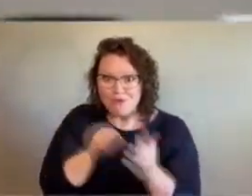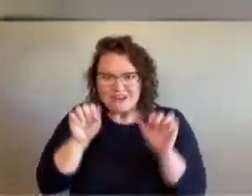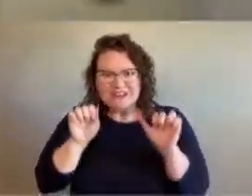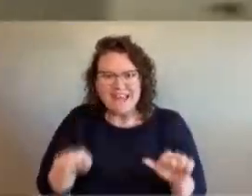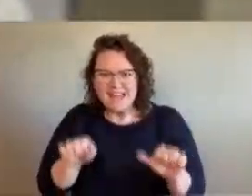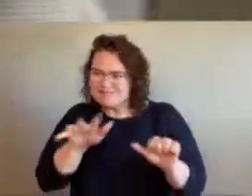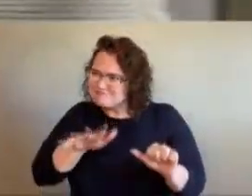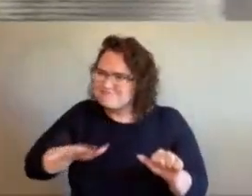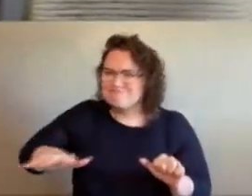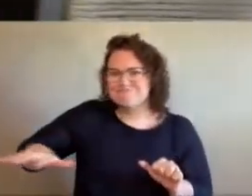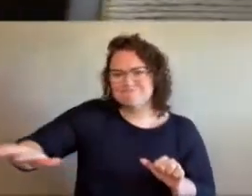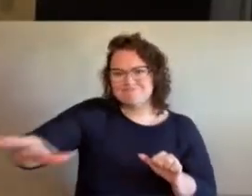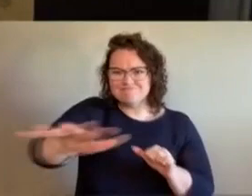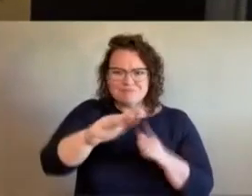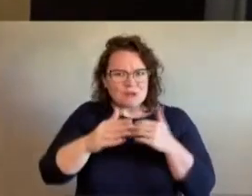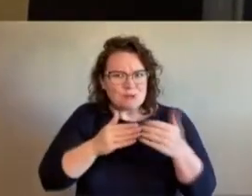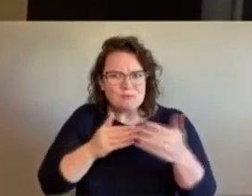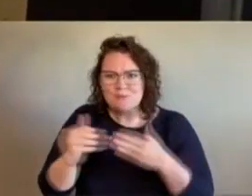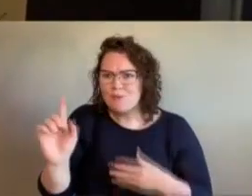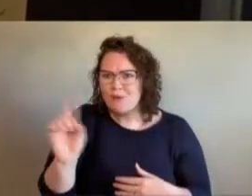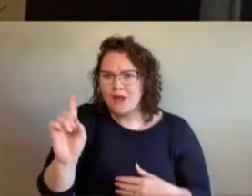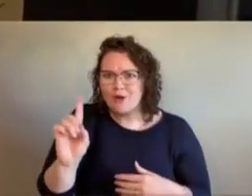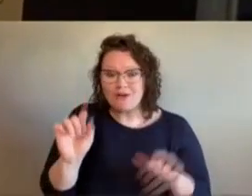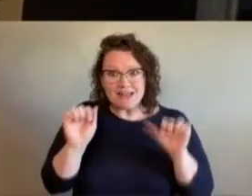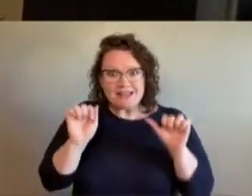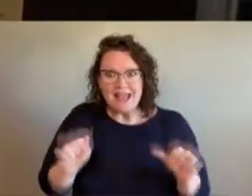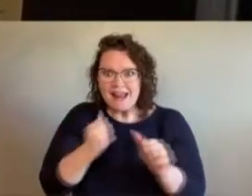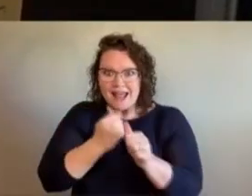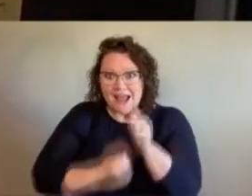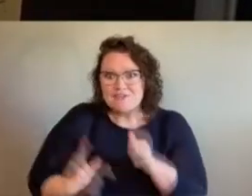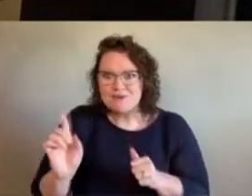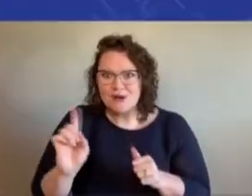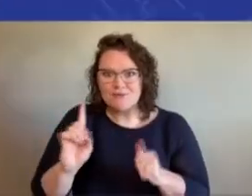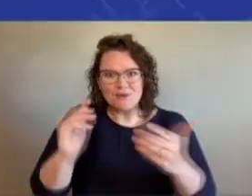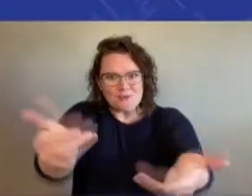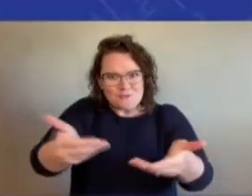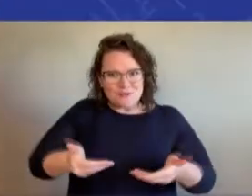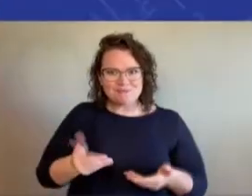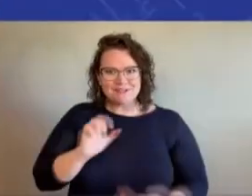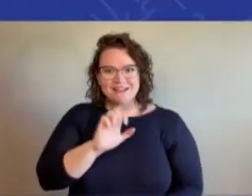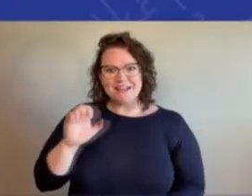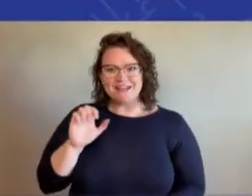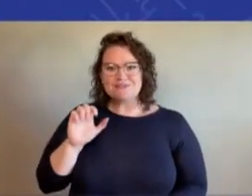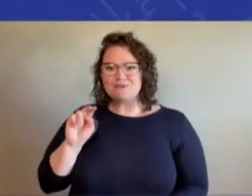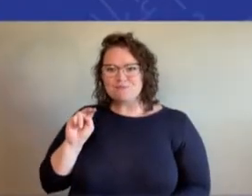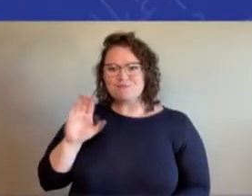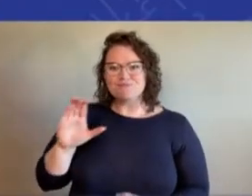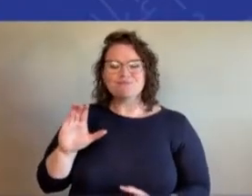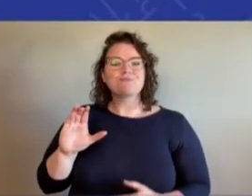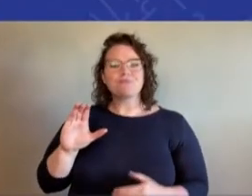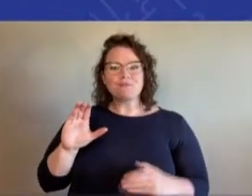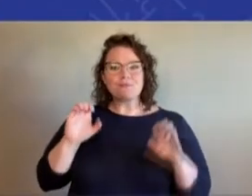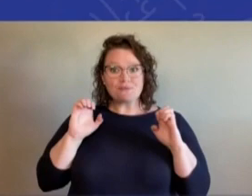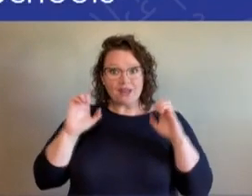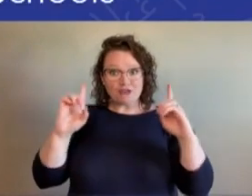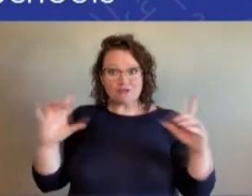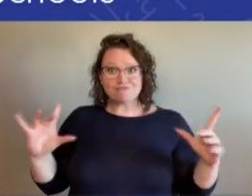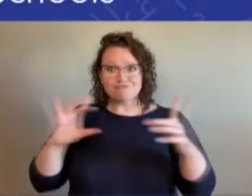while classrooms across Eastern North Carolina stand empty, we know a great secret. Learning can happen anywhere. In fact, learning can happen